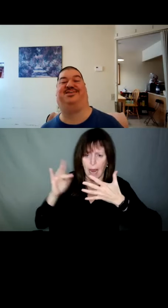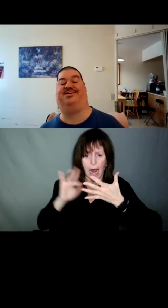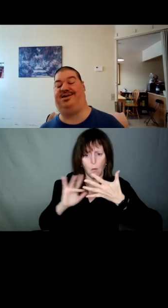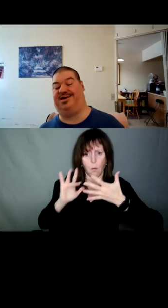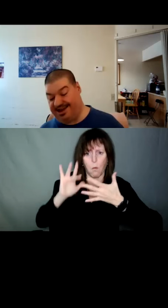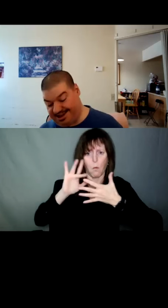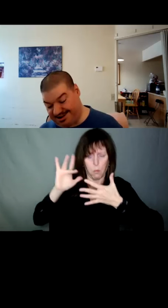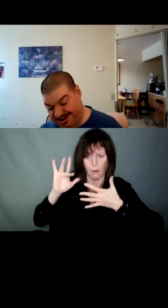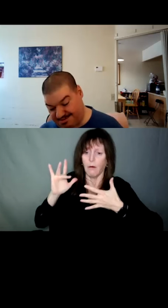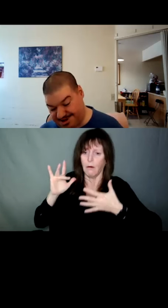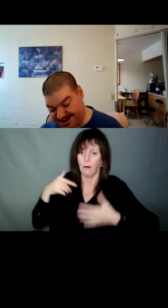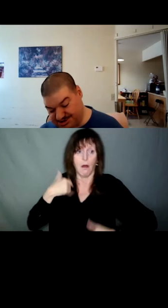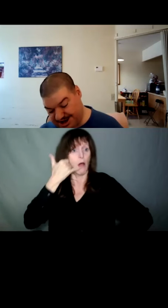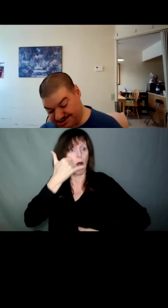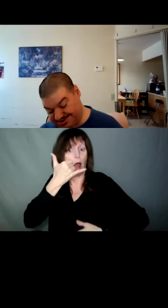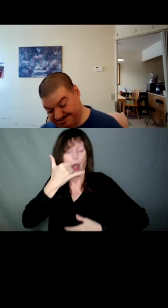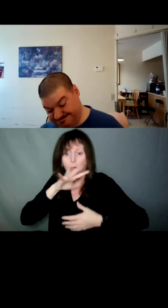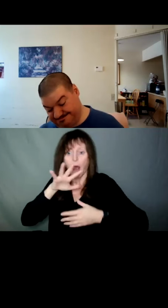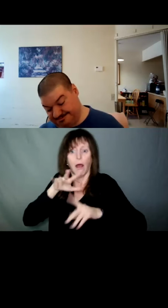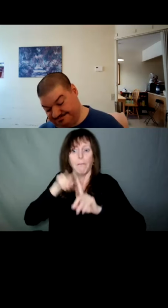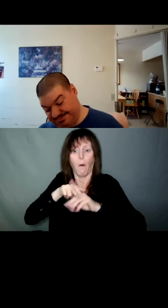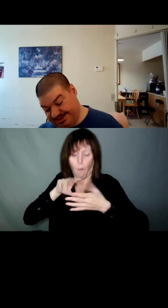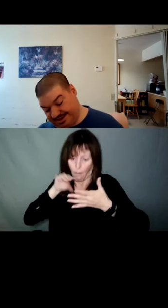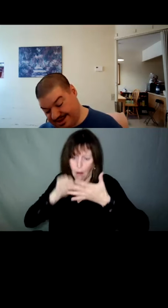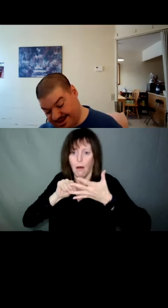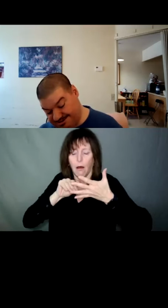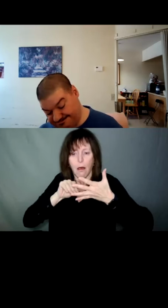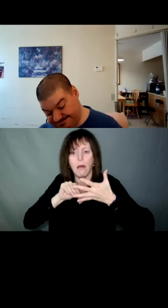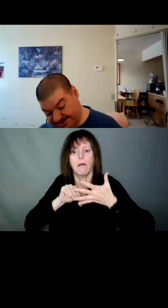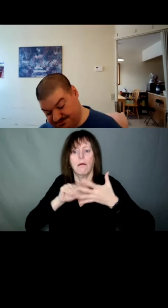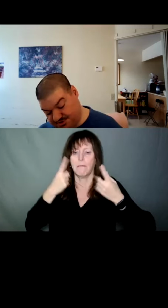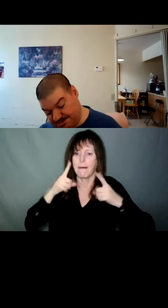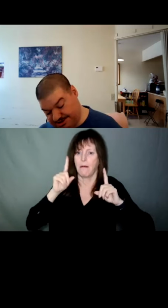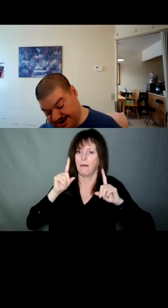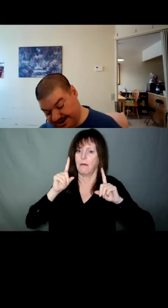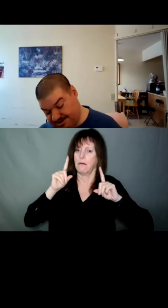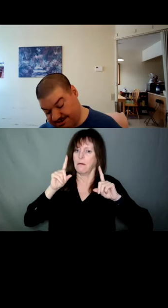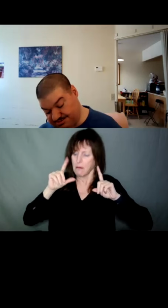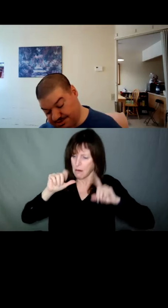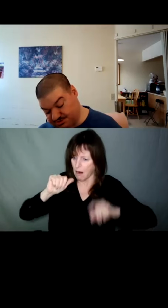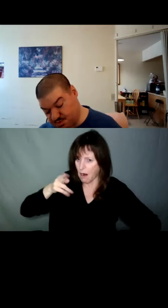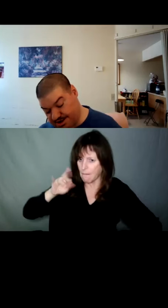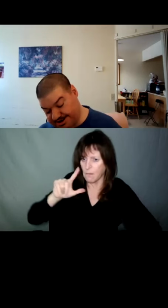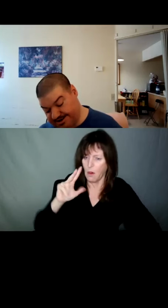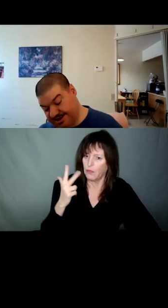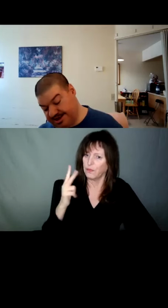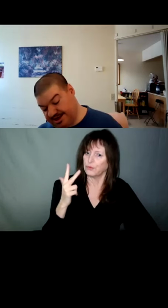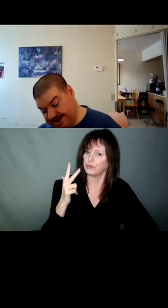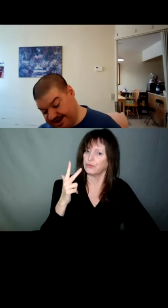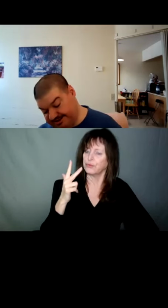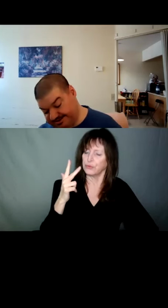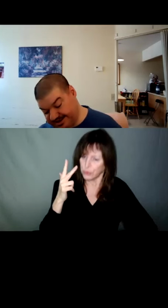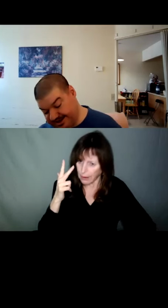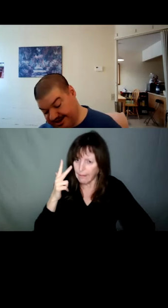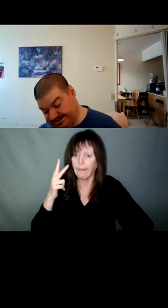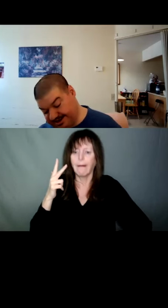for people who do not have Internet access